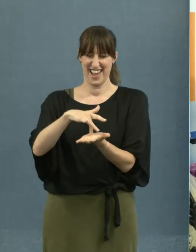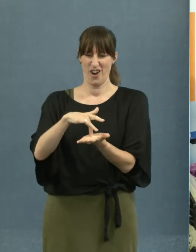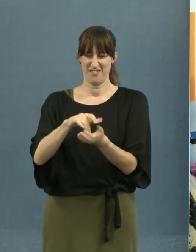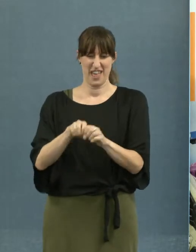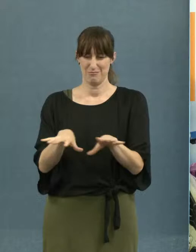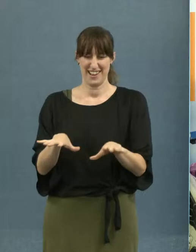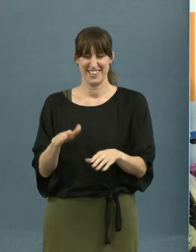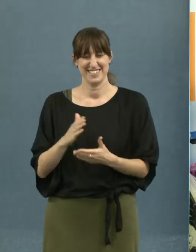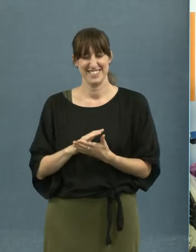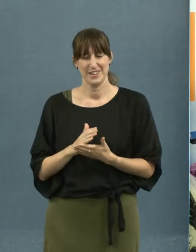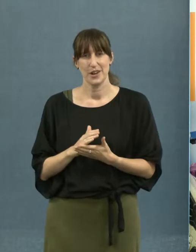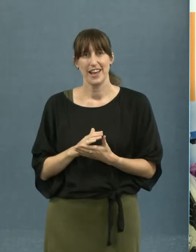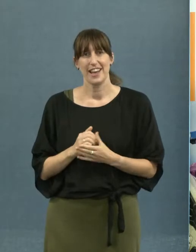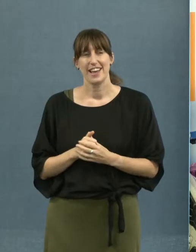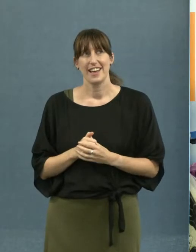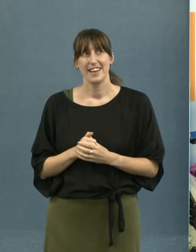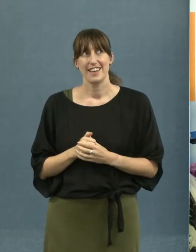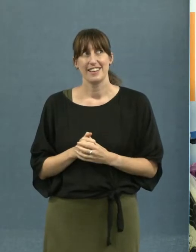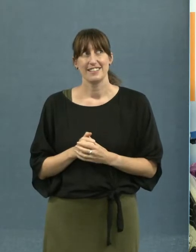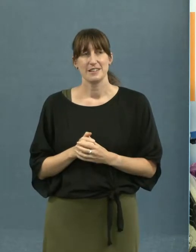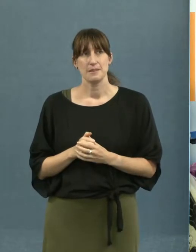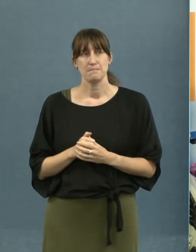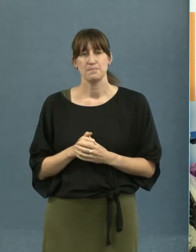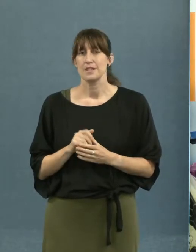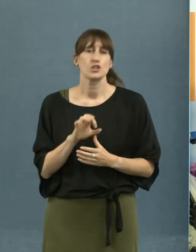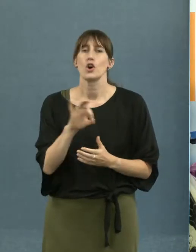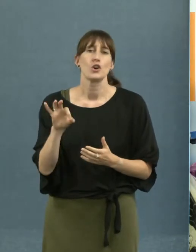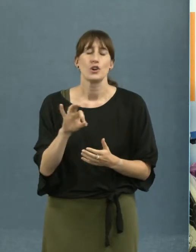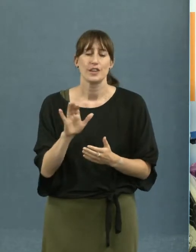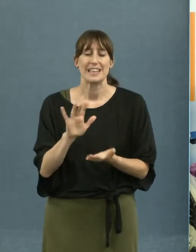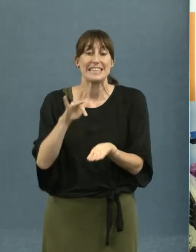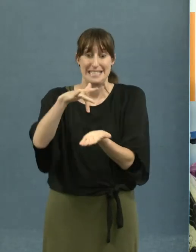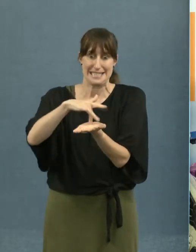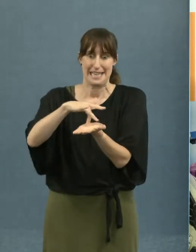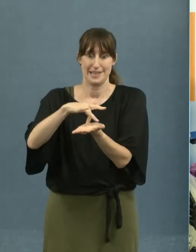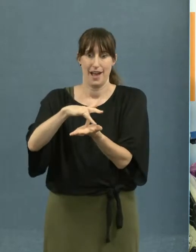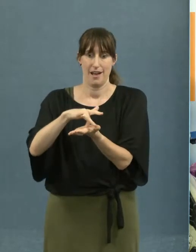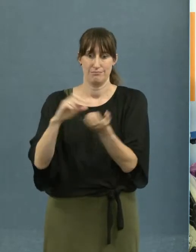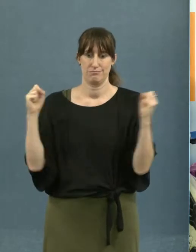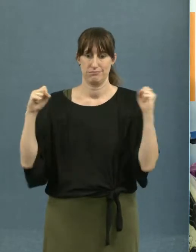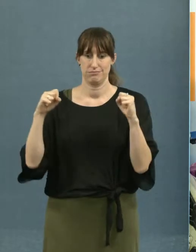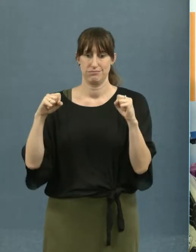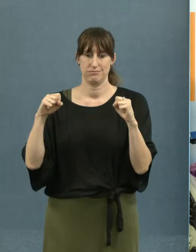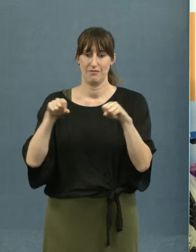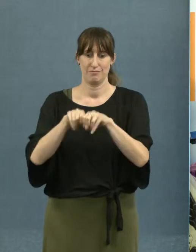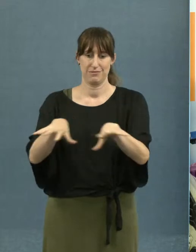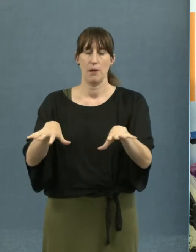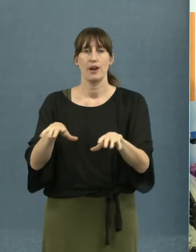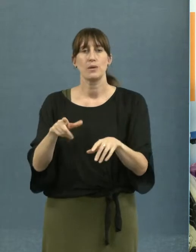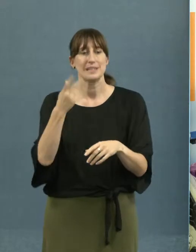Christchurch response to that would be. It's not the centre of the outbreak. We're certainly seeing lots of cases